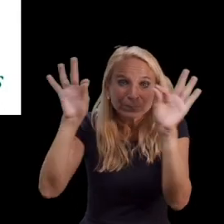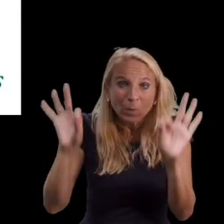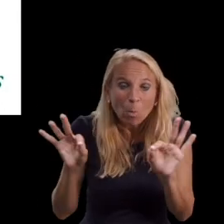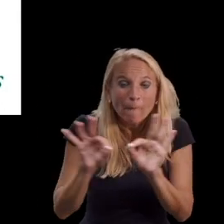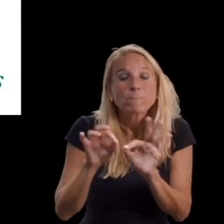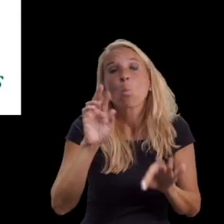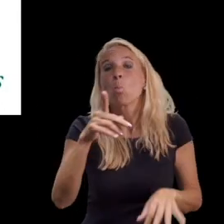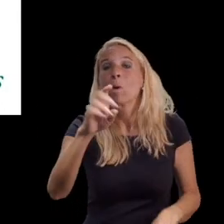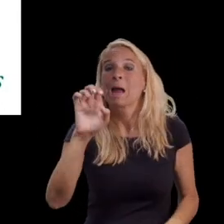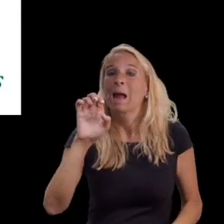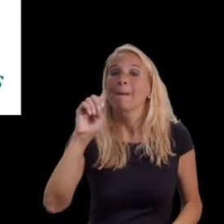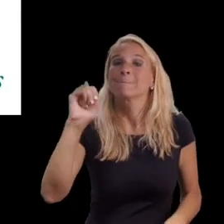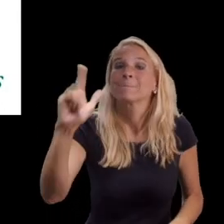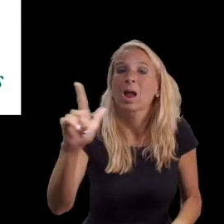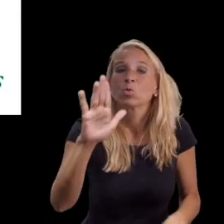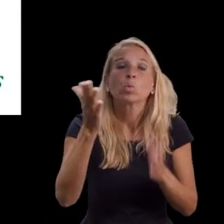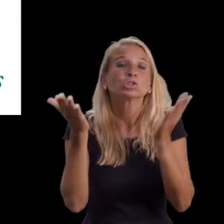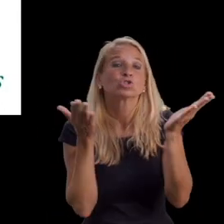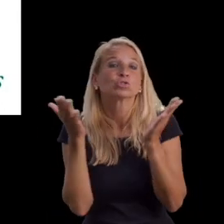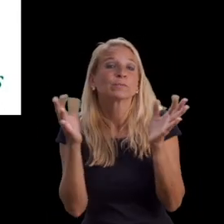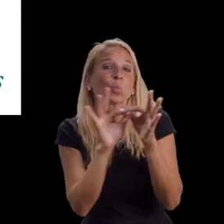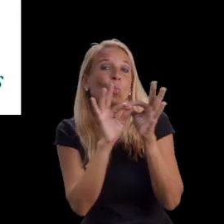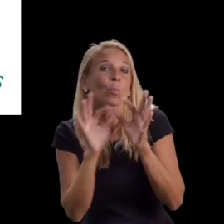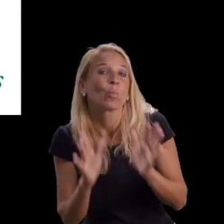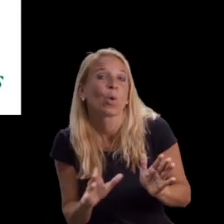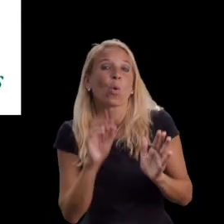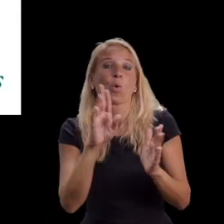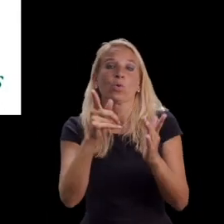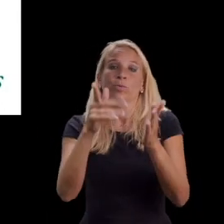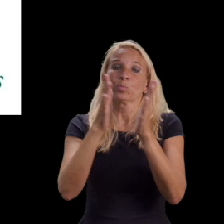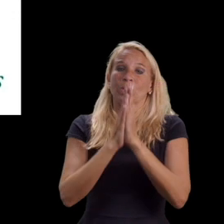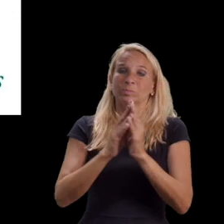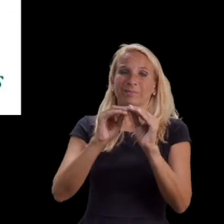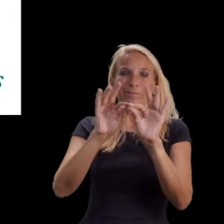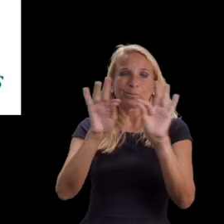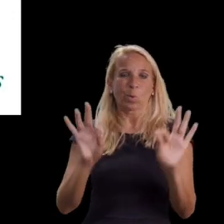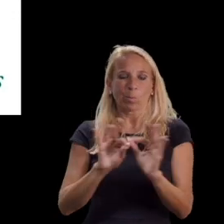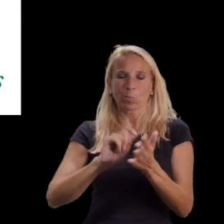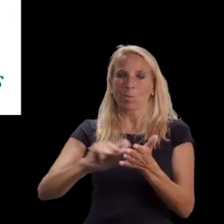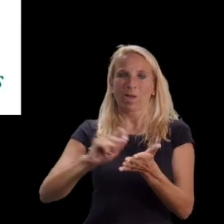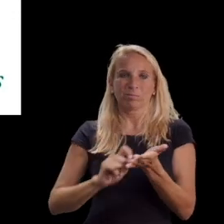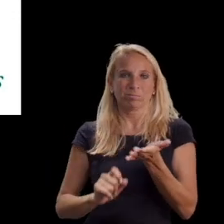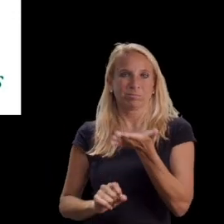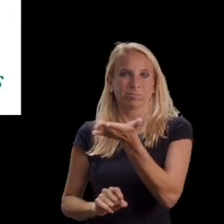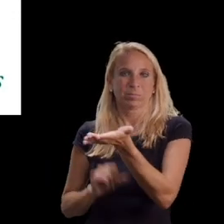you're emailing your service coordinator, you're putting your request in some form of writing,